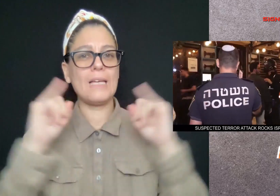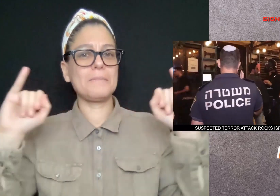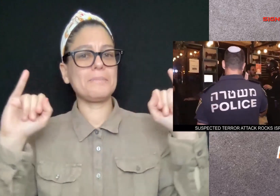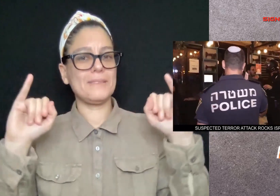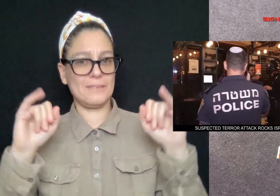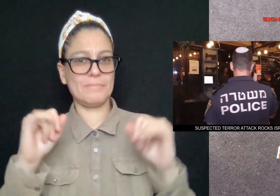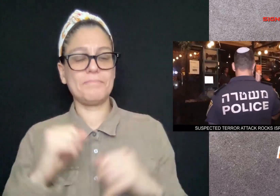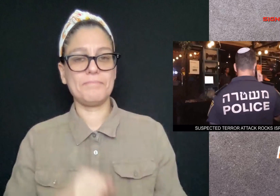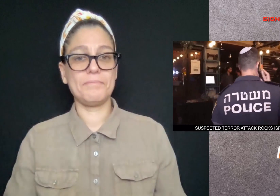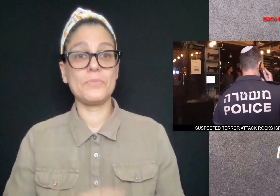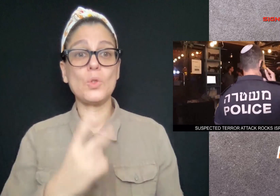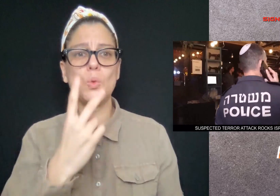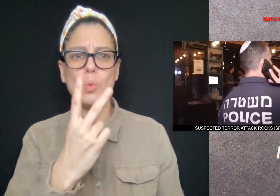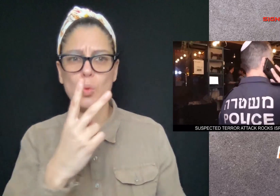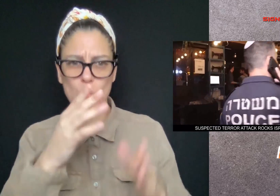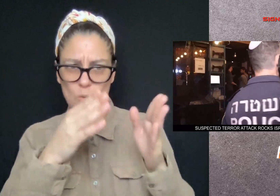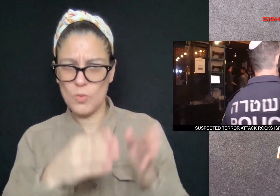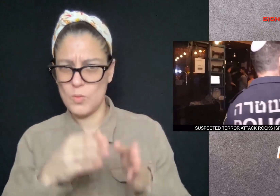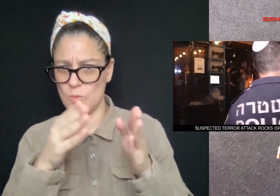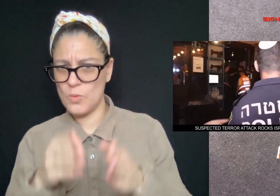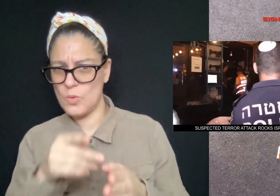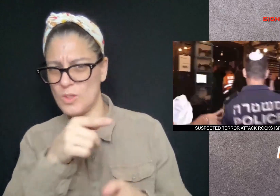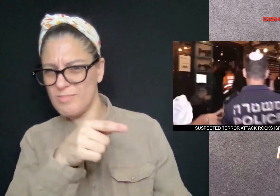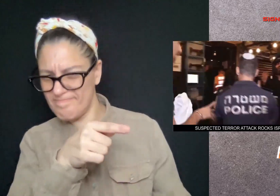on the day Israel celebrated its Independence Day